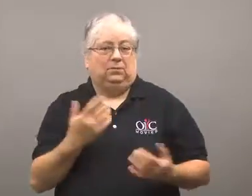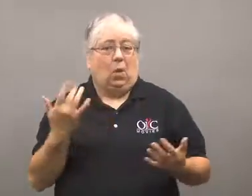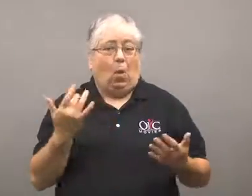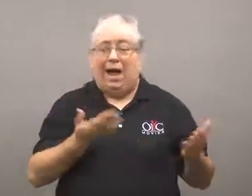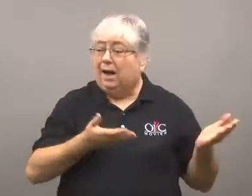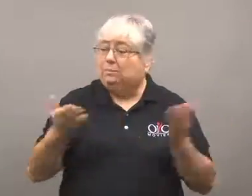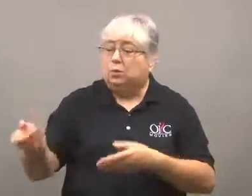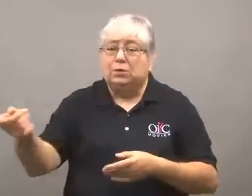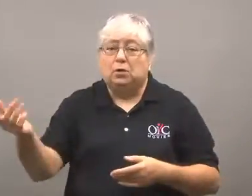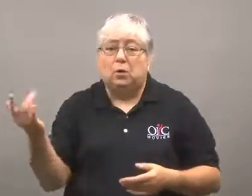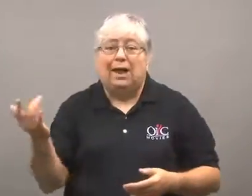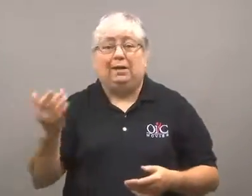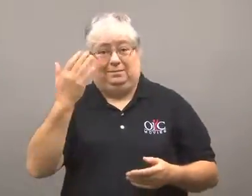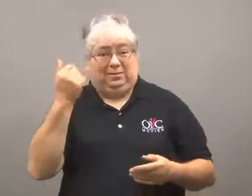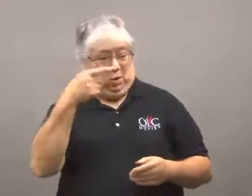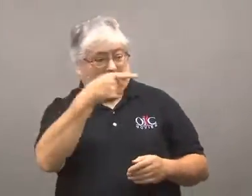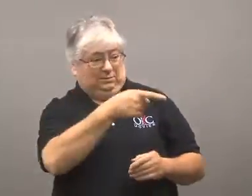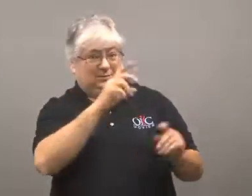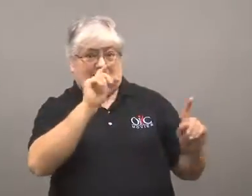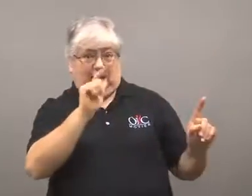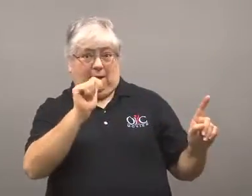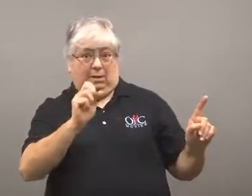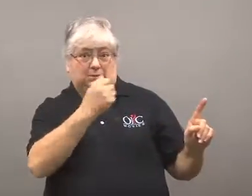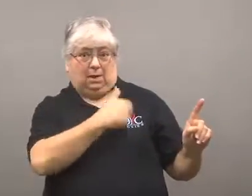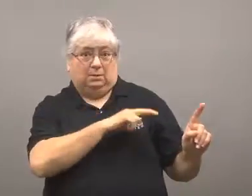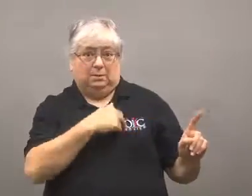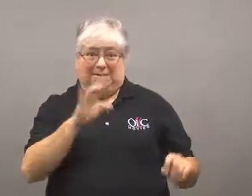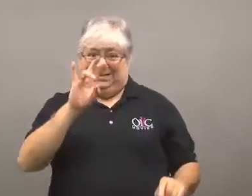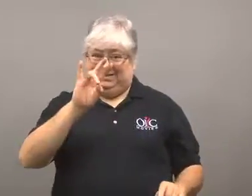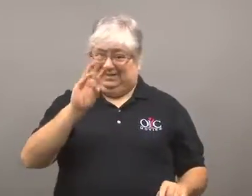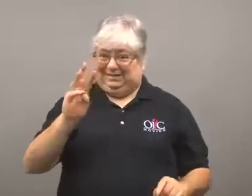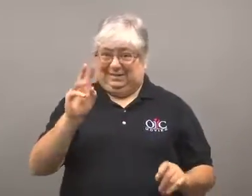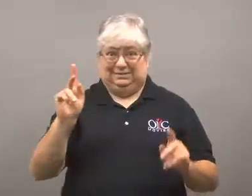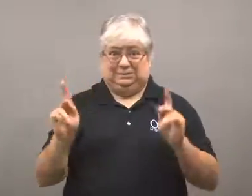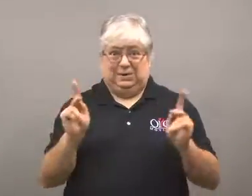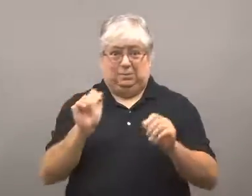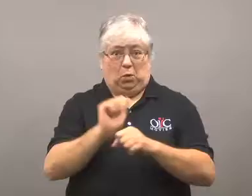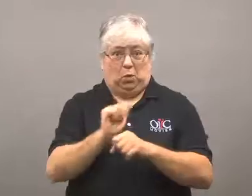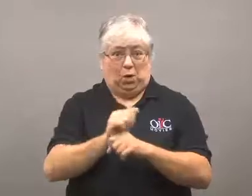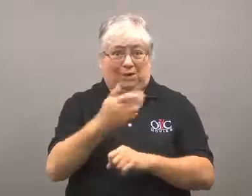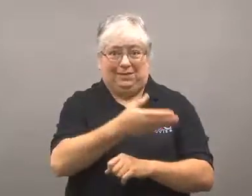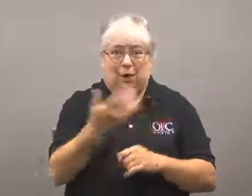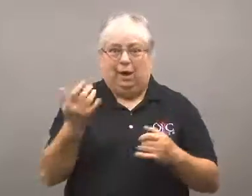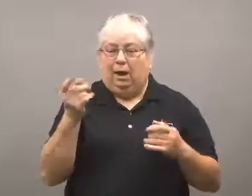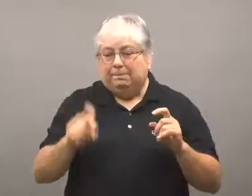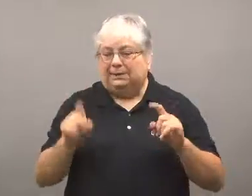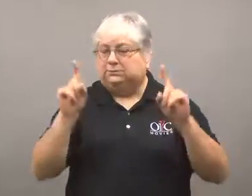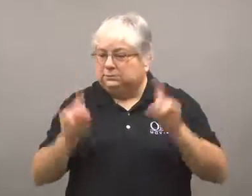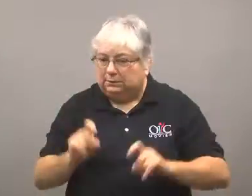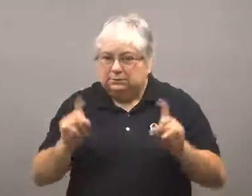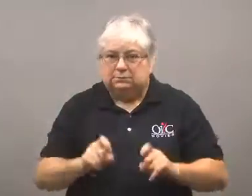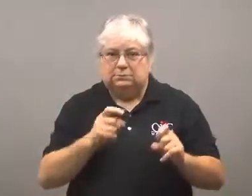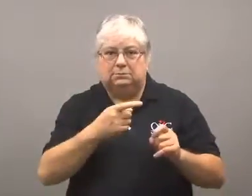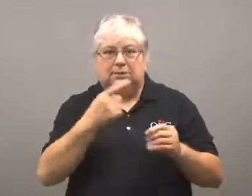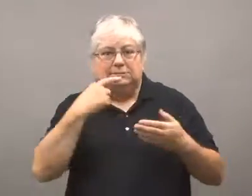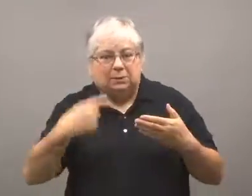hospital because the Dallas hospital had 76 employees required